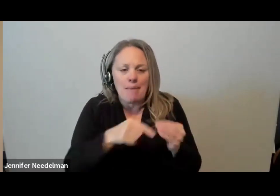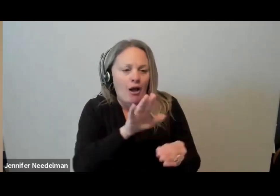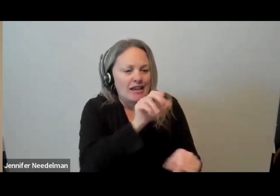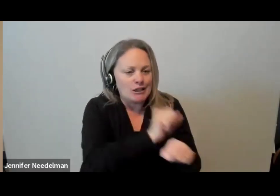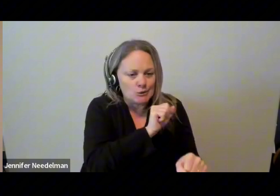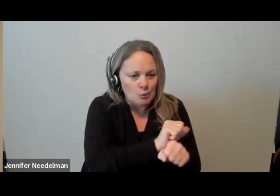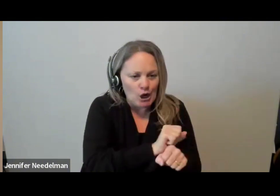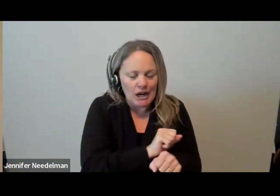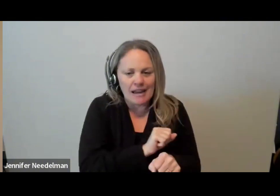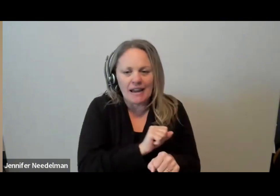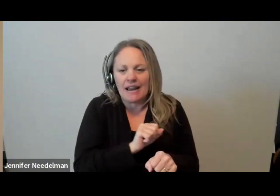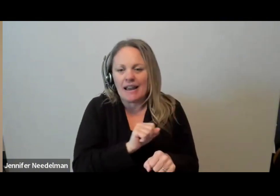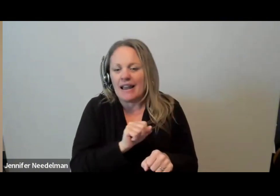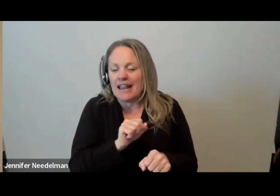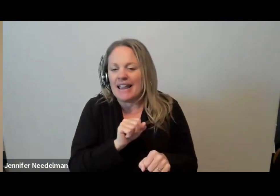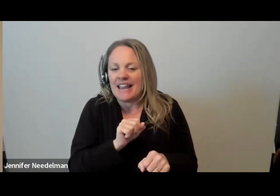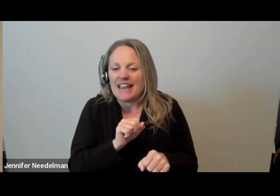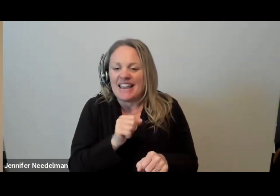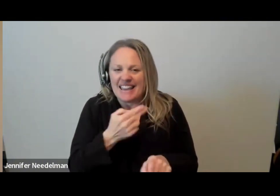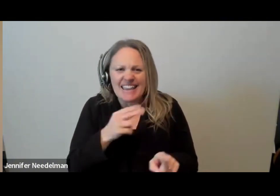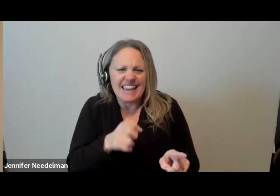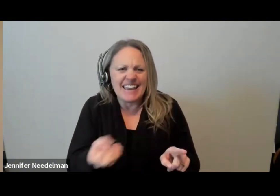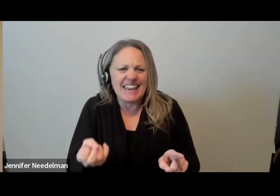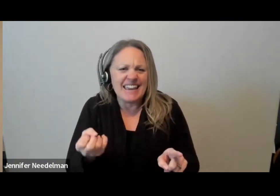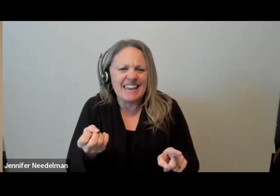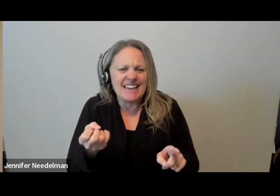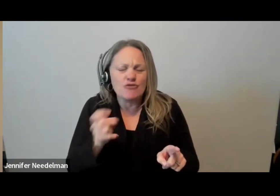and it's just, I, he, I think he understated how impactful